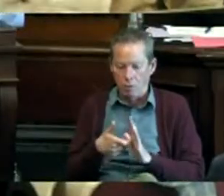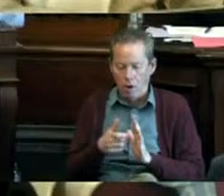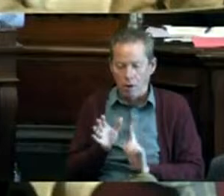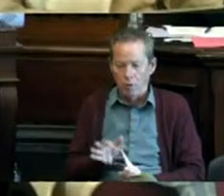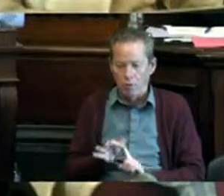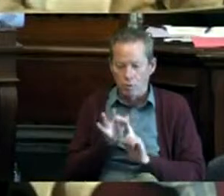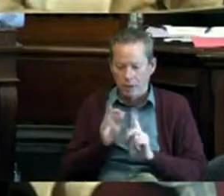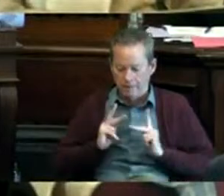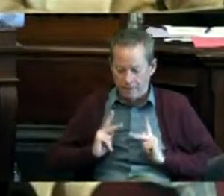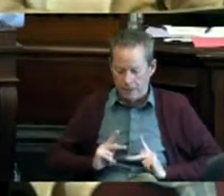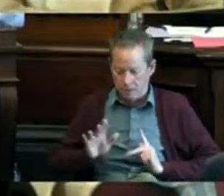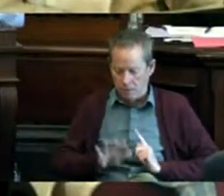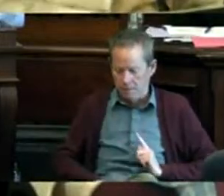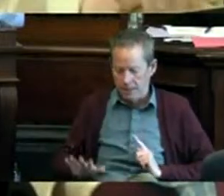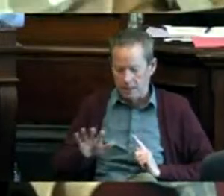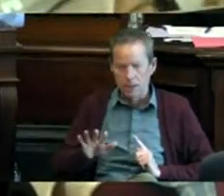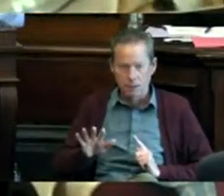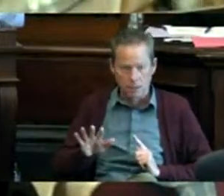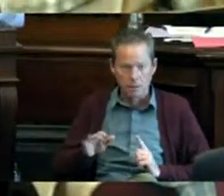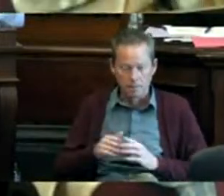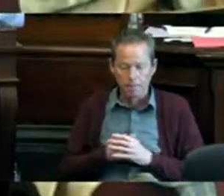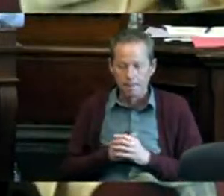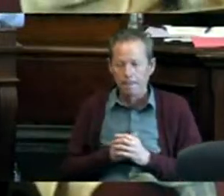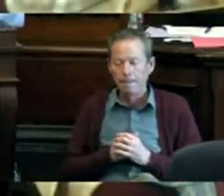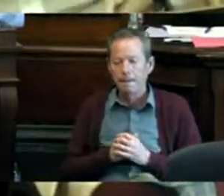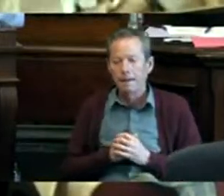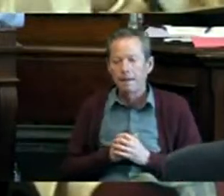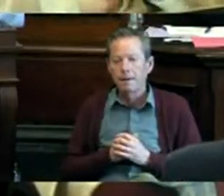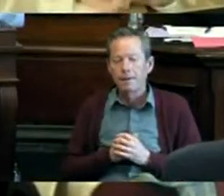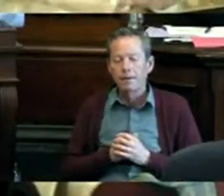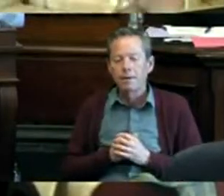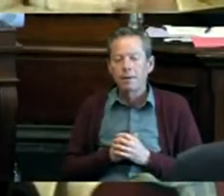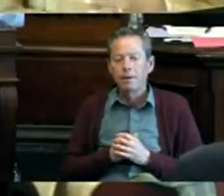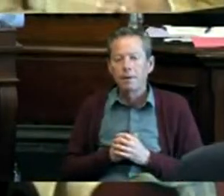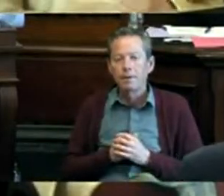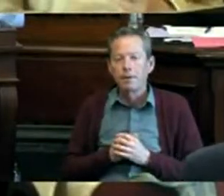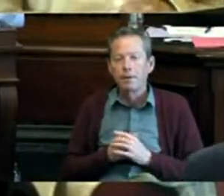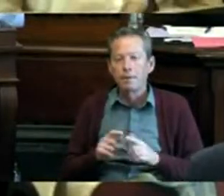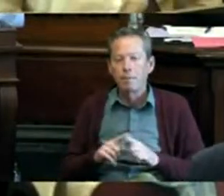population. You know, many more special needs children who